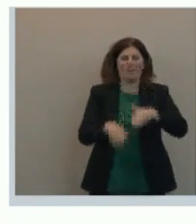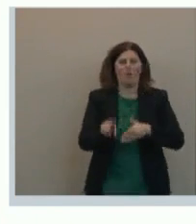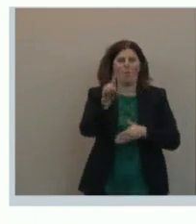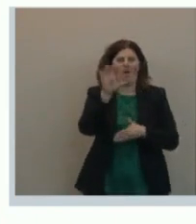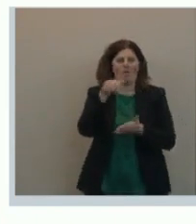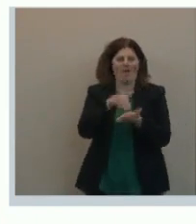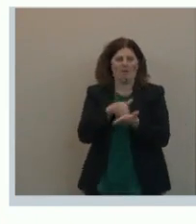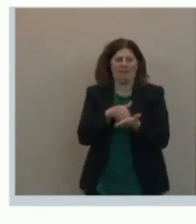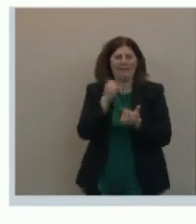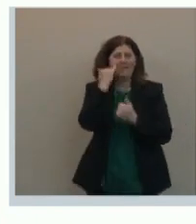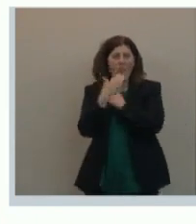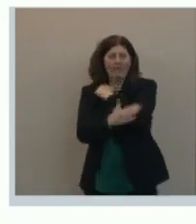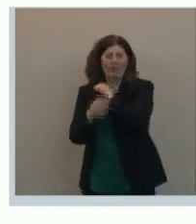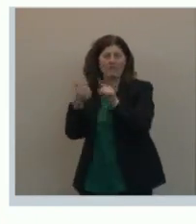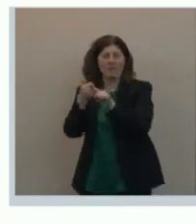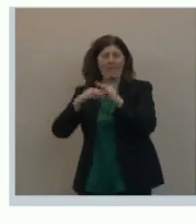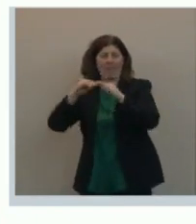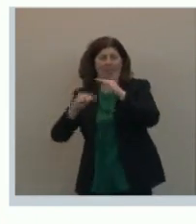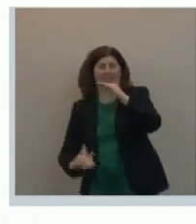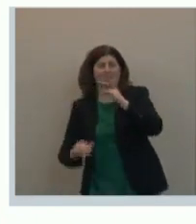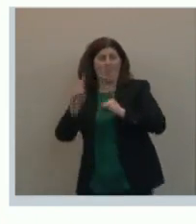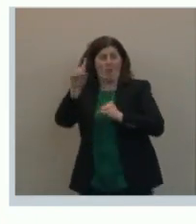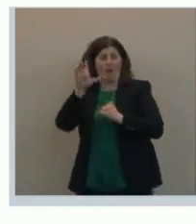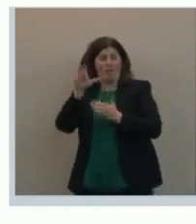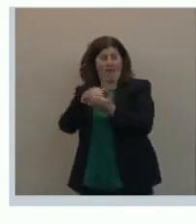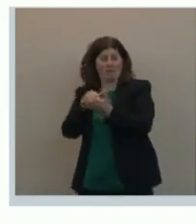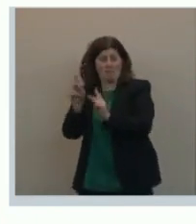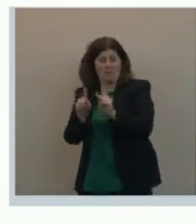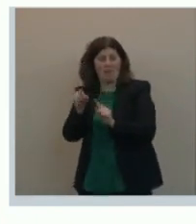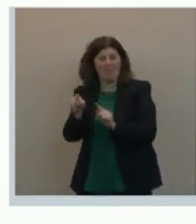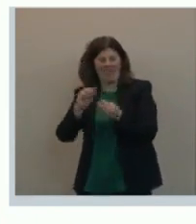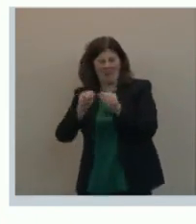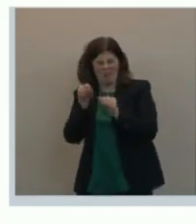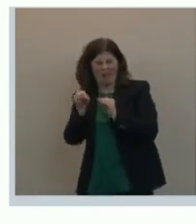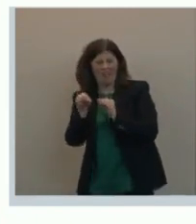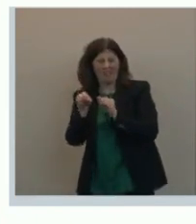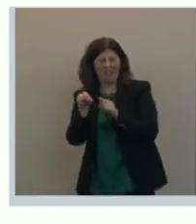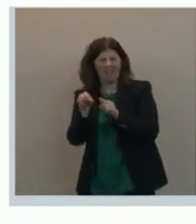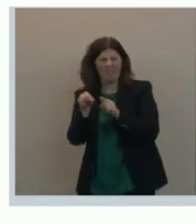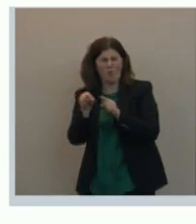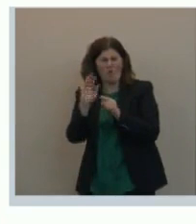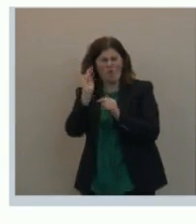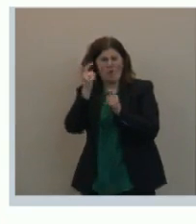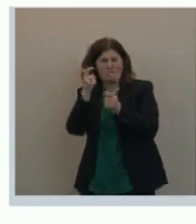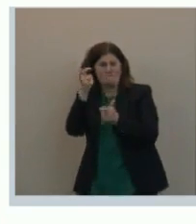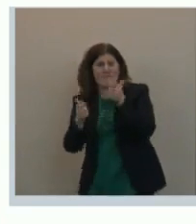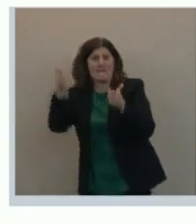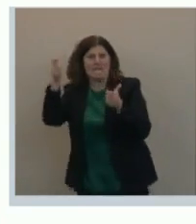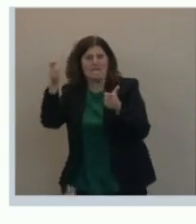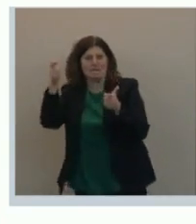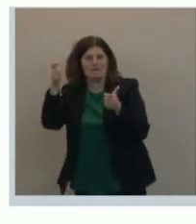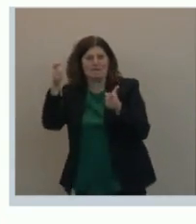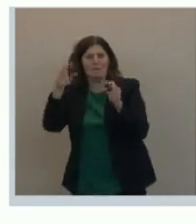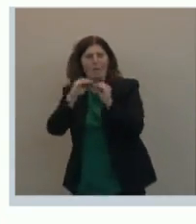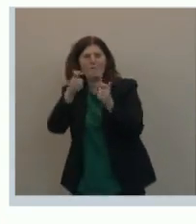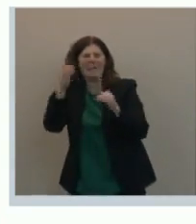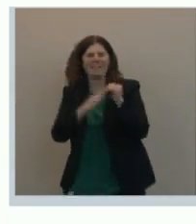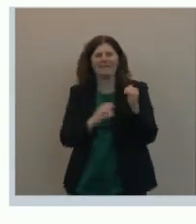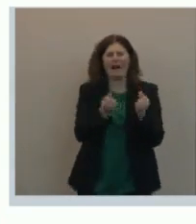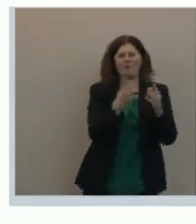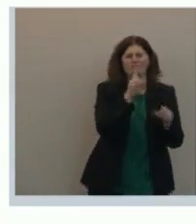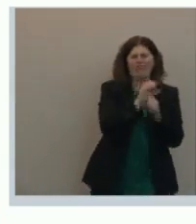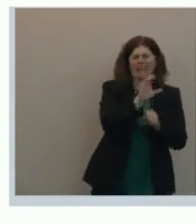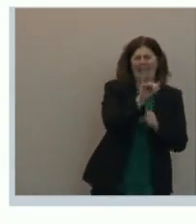WE TAKE THE NUMBER OF CASES IN YORK COUNTY, AND THE WE HYDROXYCHLOROQUINE ARE MASS YIFFLET YOUR POPULATION AND DIVIDED BY 100,000.